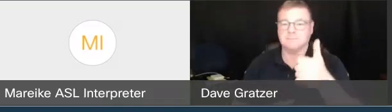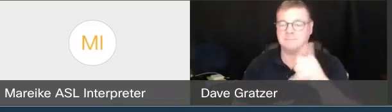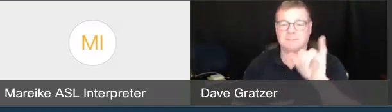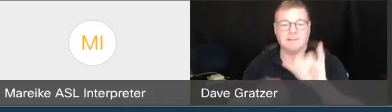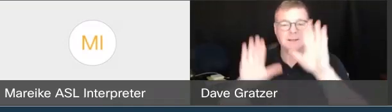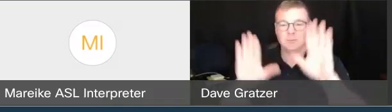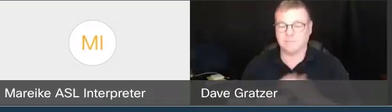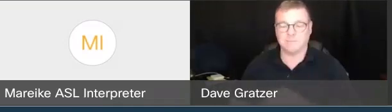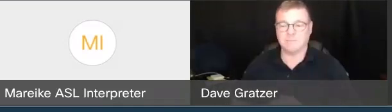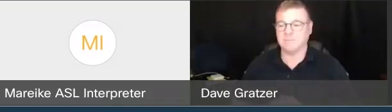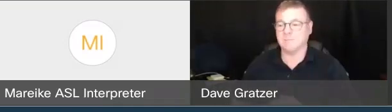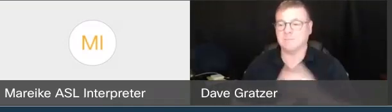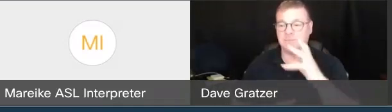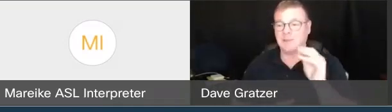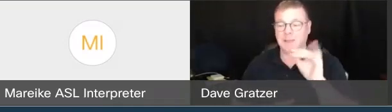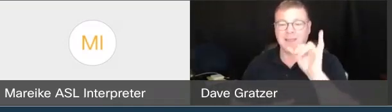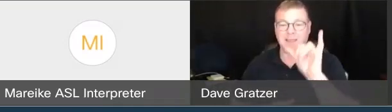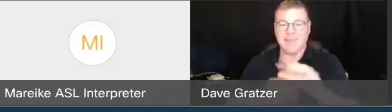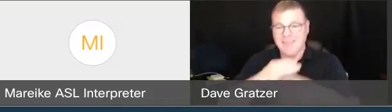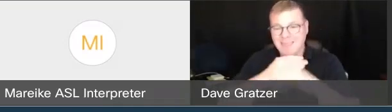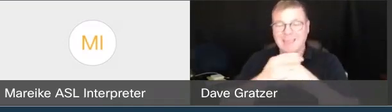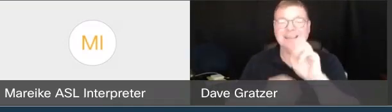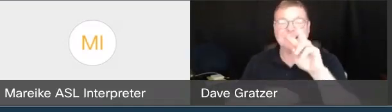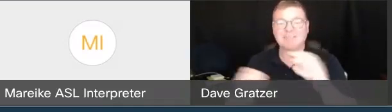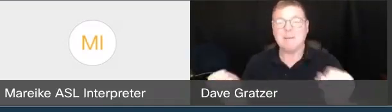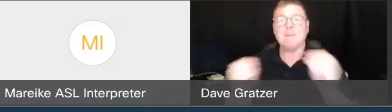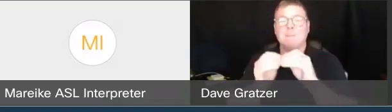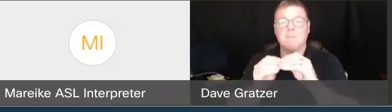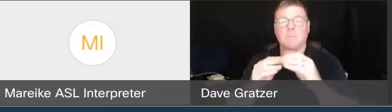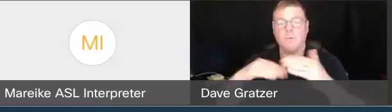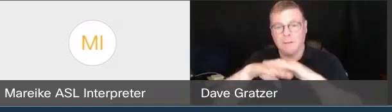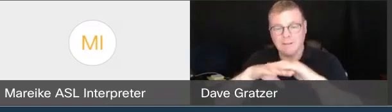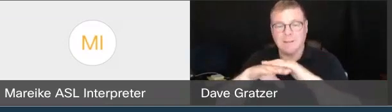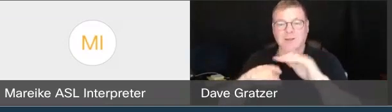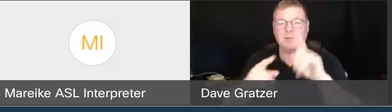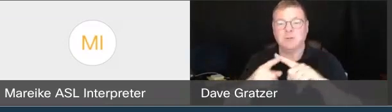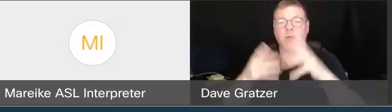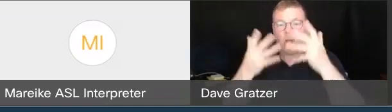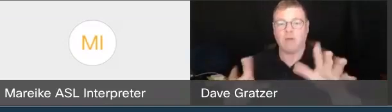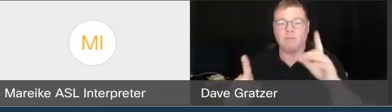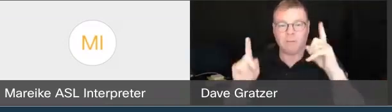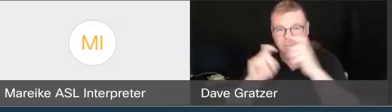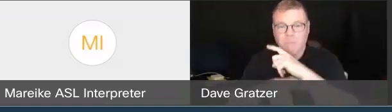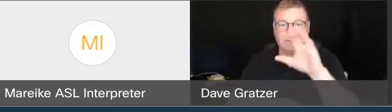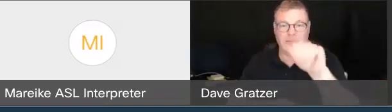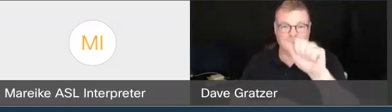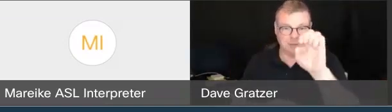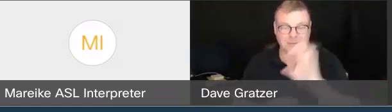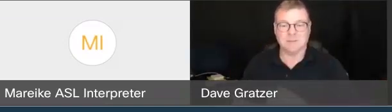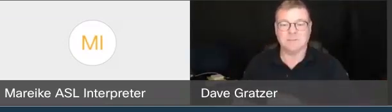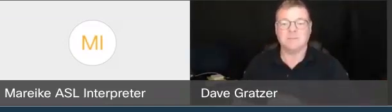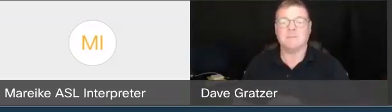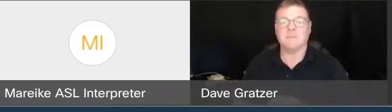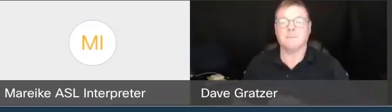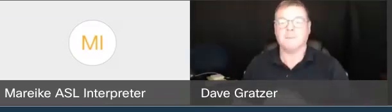adds an even more difficult layer onto an Arctic complex case and another, treatment system,